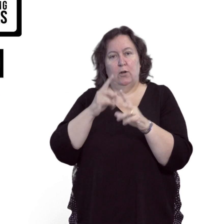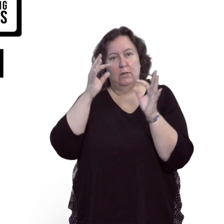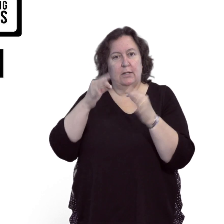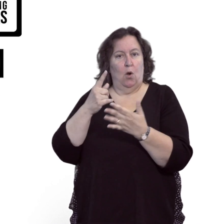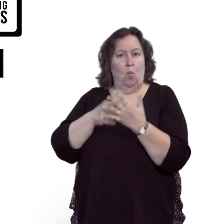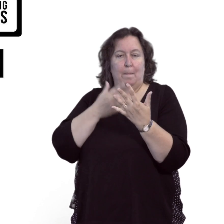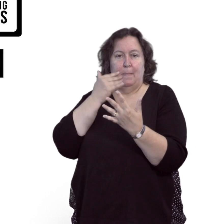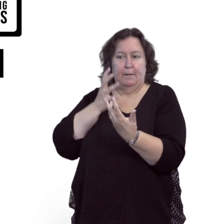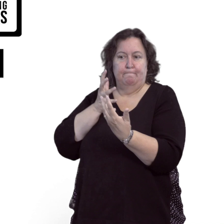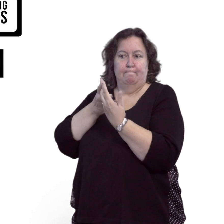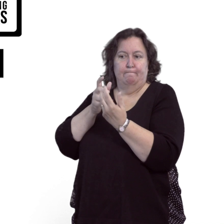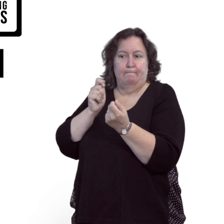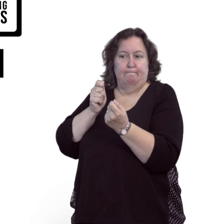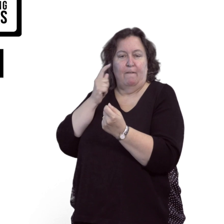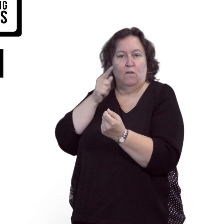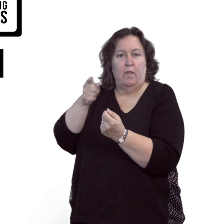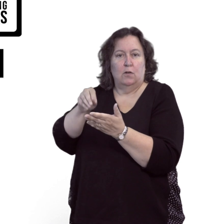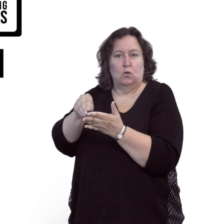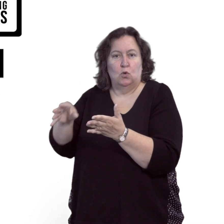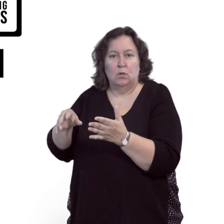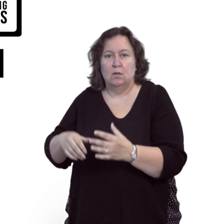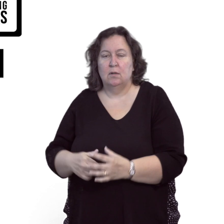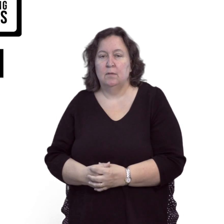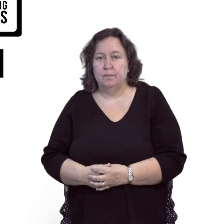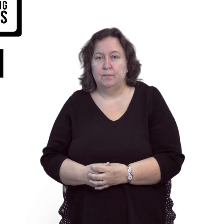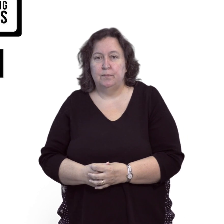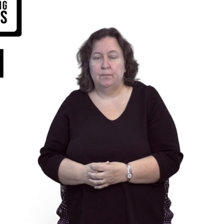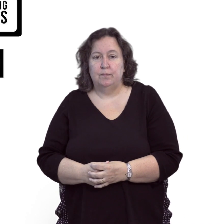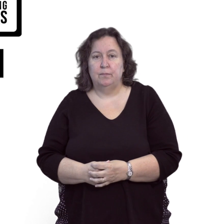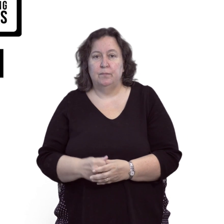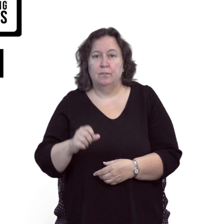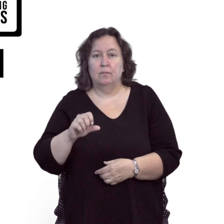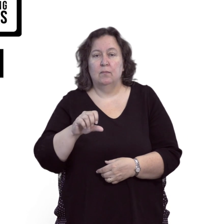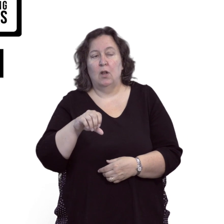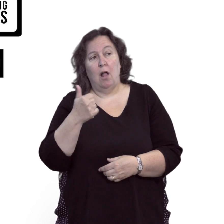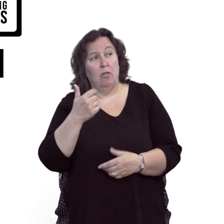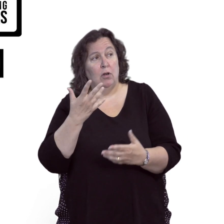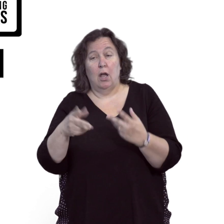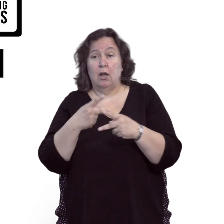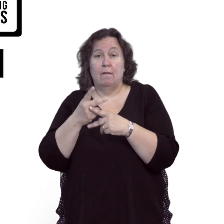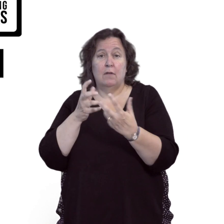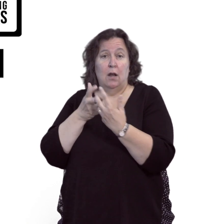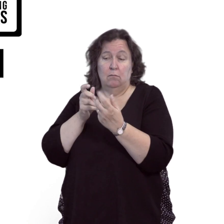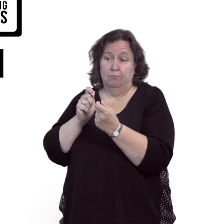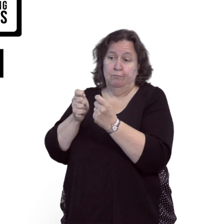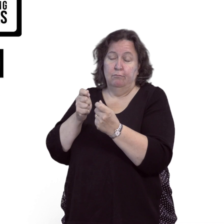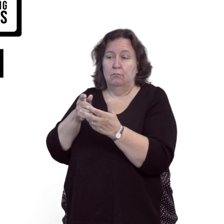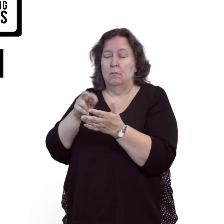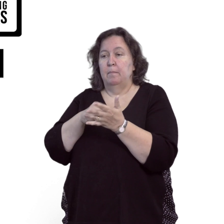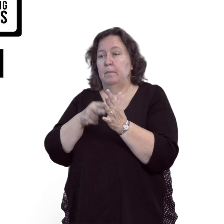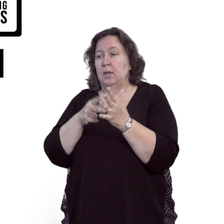Others may also include sign language interpreter, cued English transliterator, notetaker,